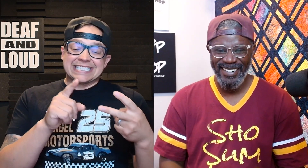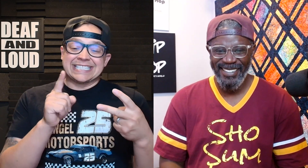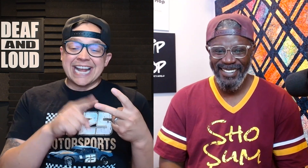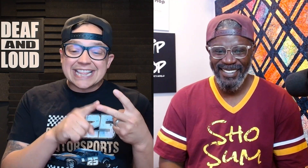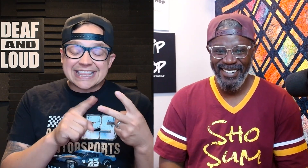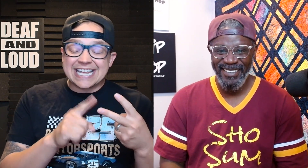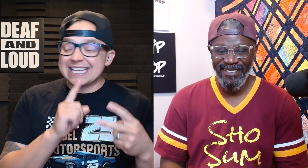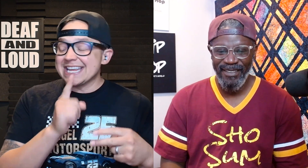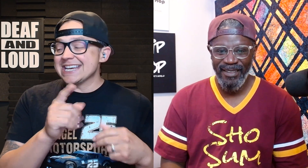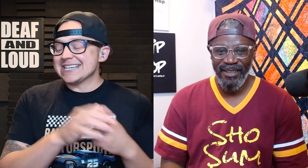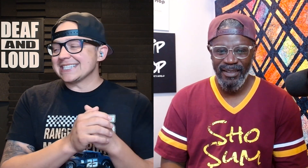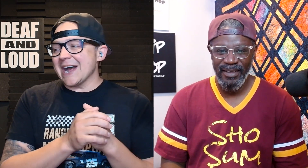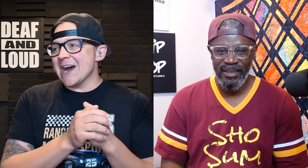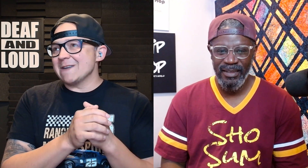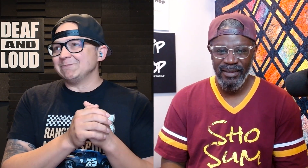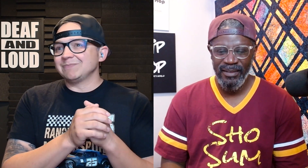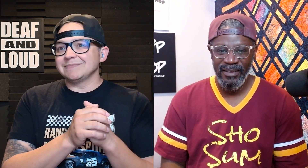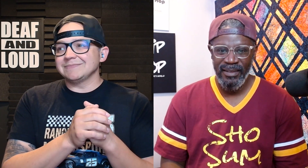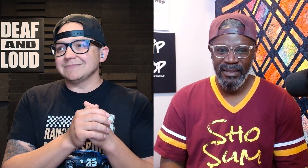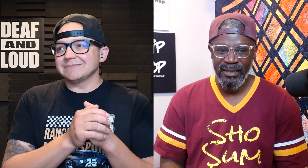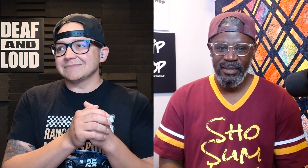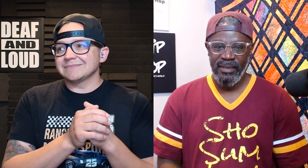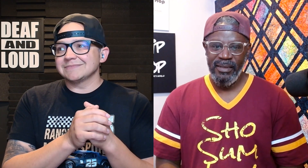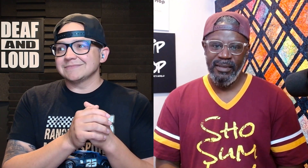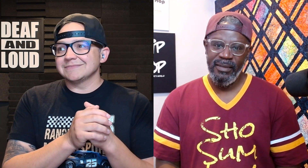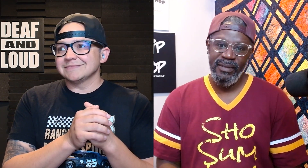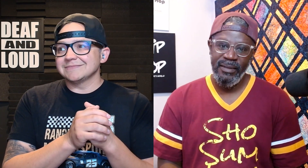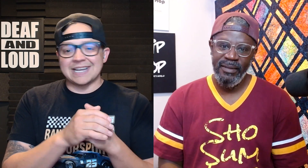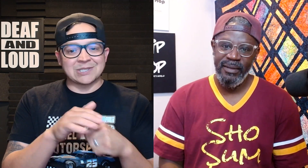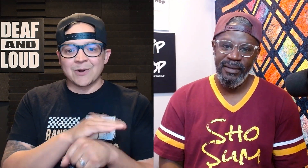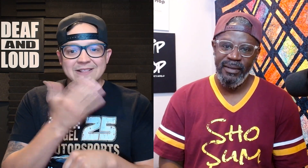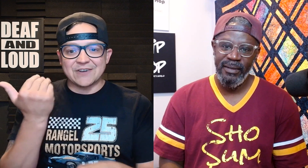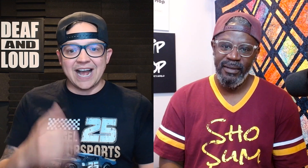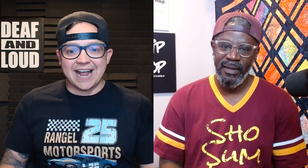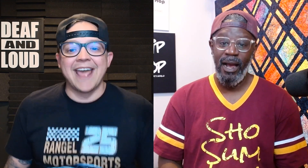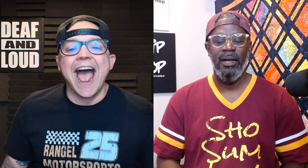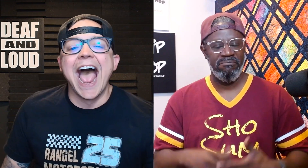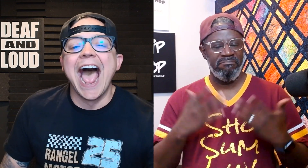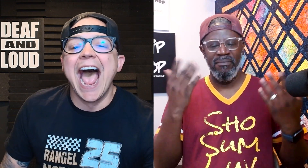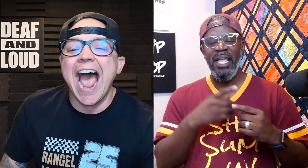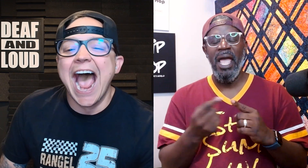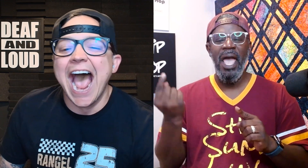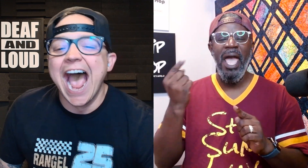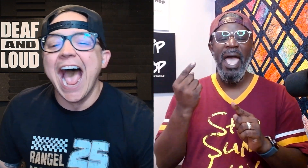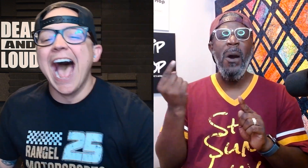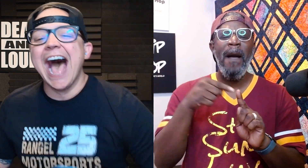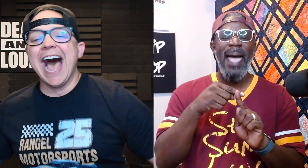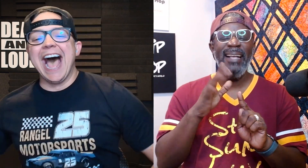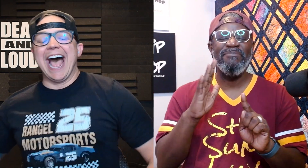Second thing is, I totally forgot! - It'll come back.